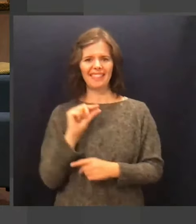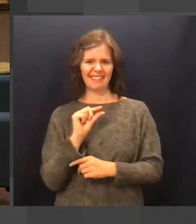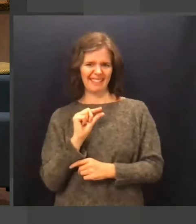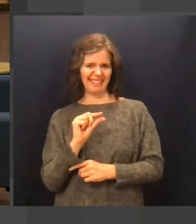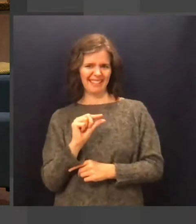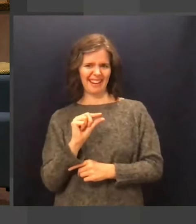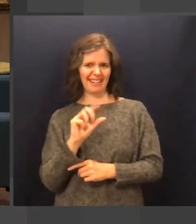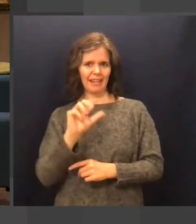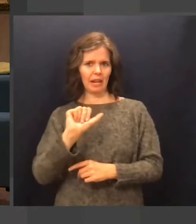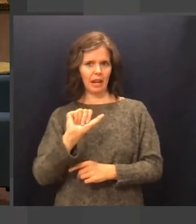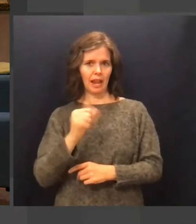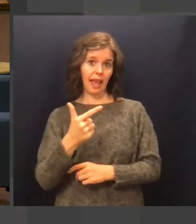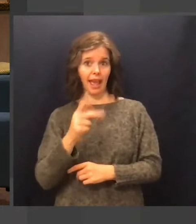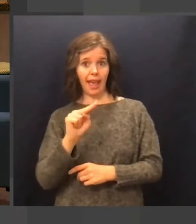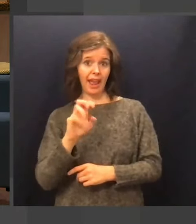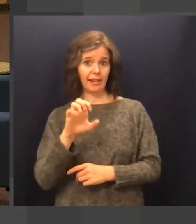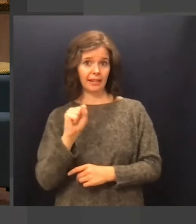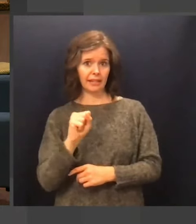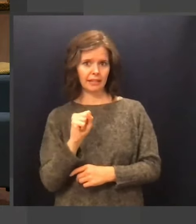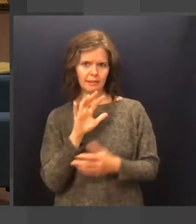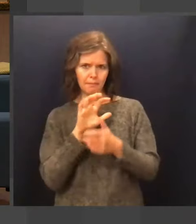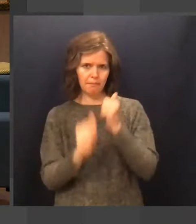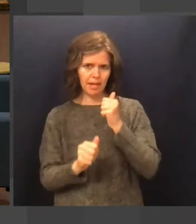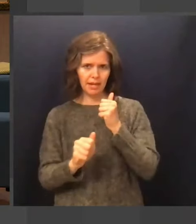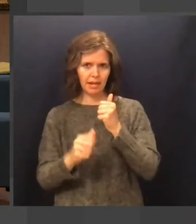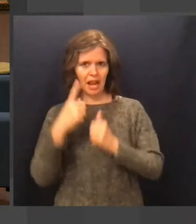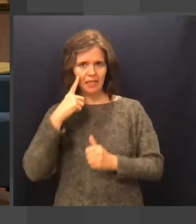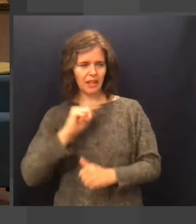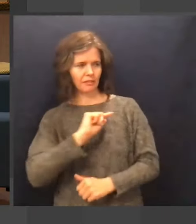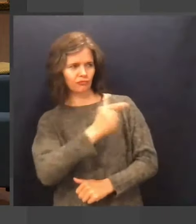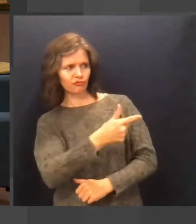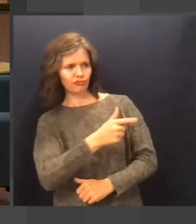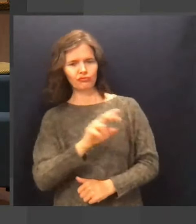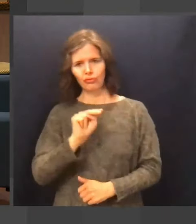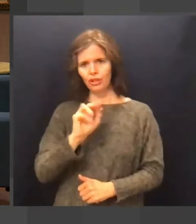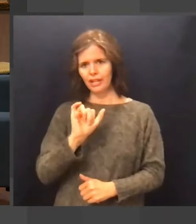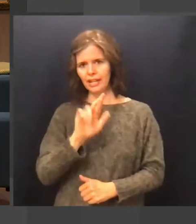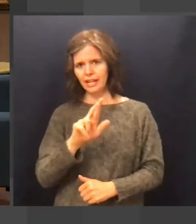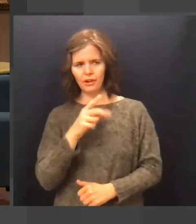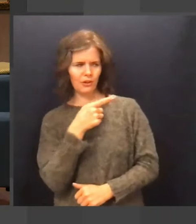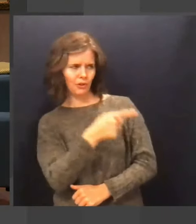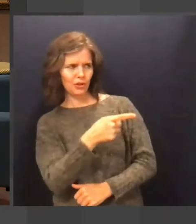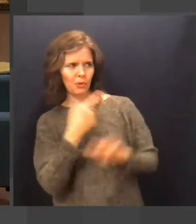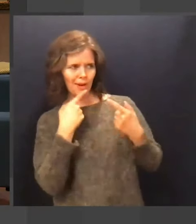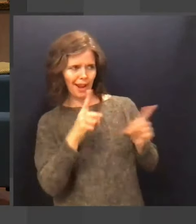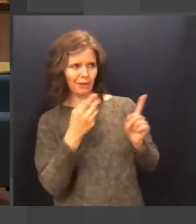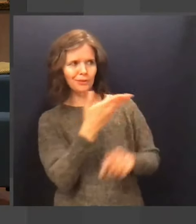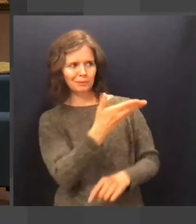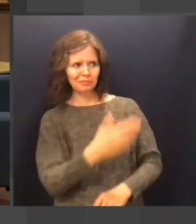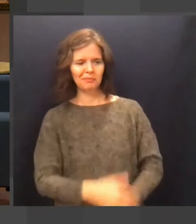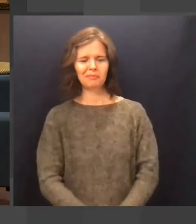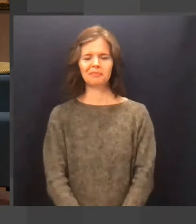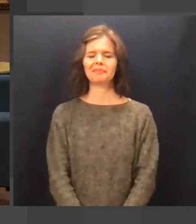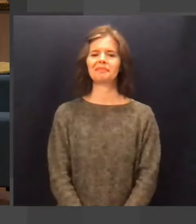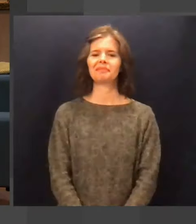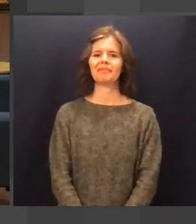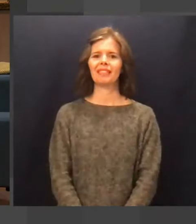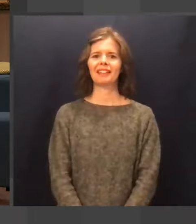I THINK TINY AGNES HAS BEEN A BIT MEAN THIS YEAR SO I THINK